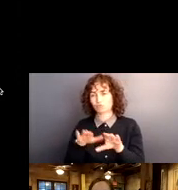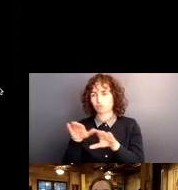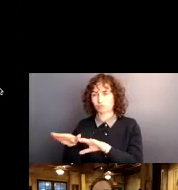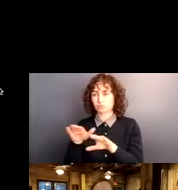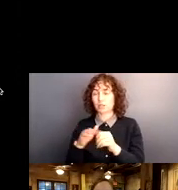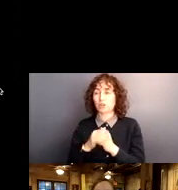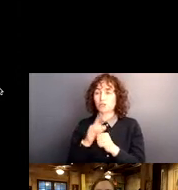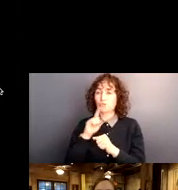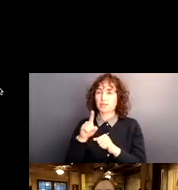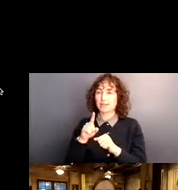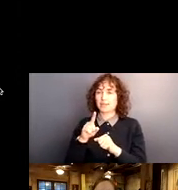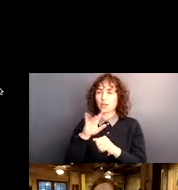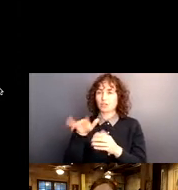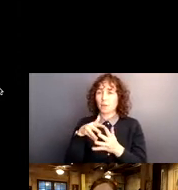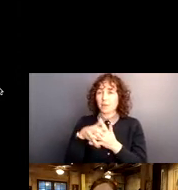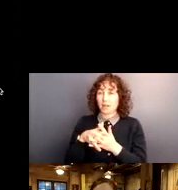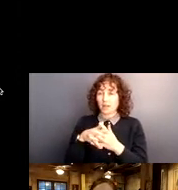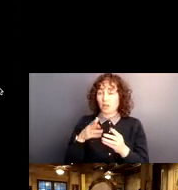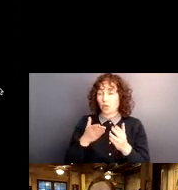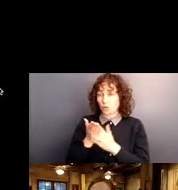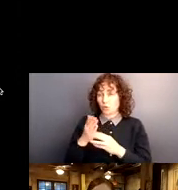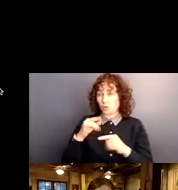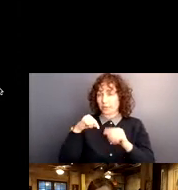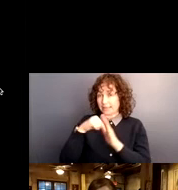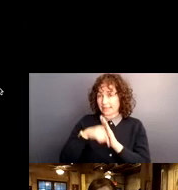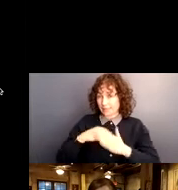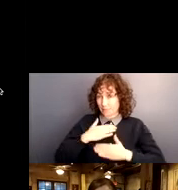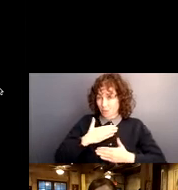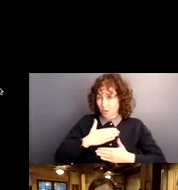for deep breathing can help students get ready to say goodbye